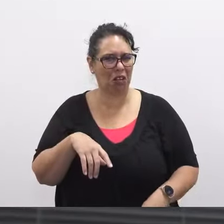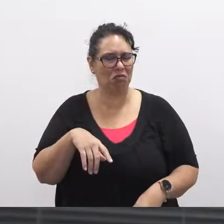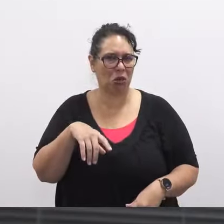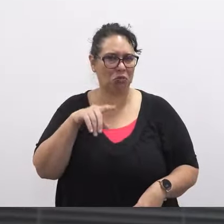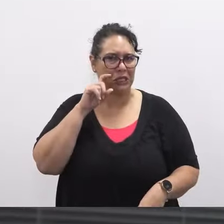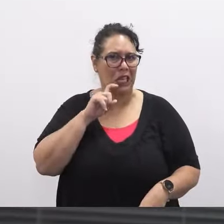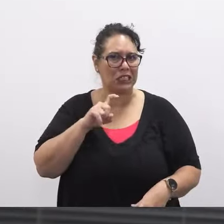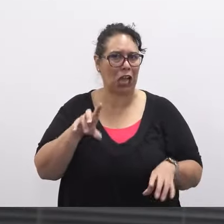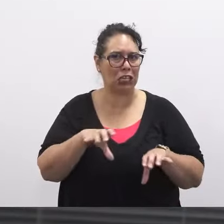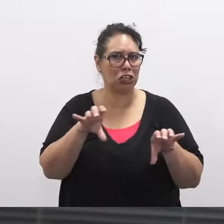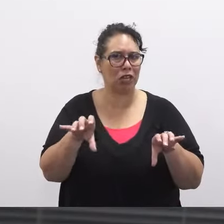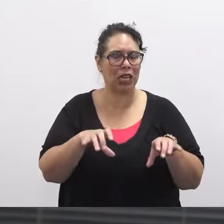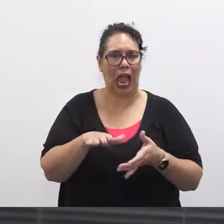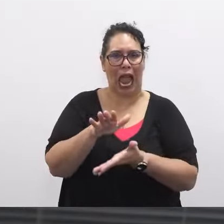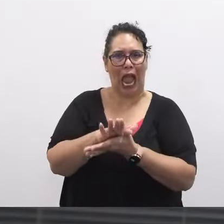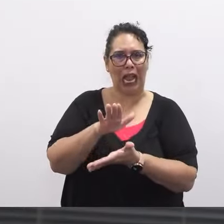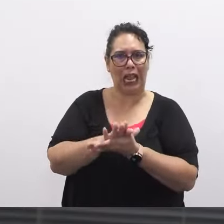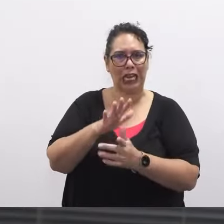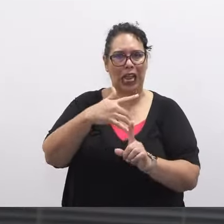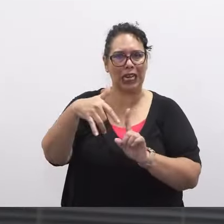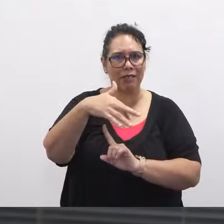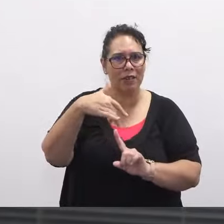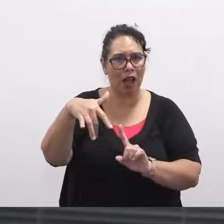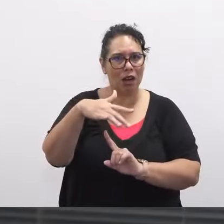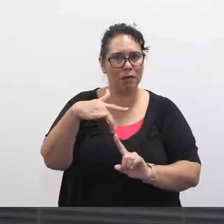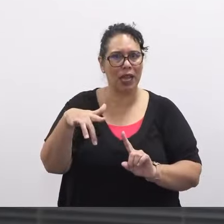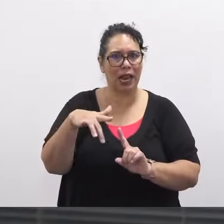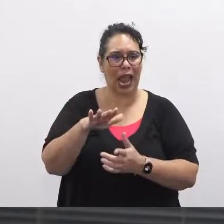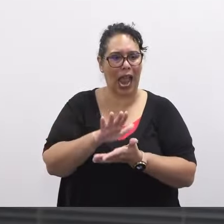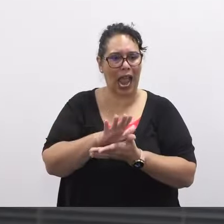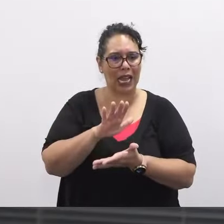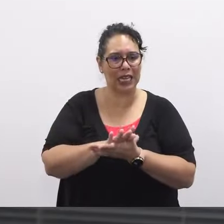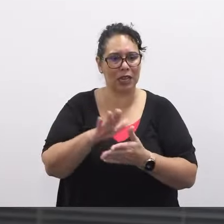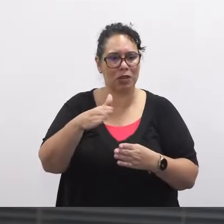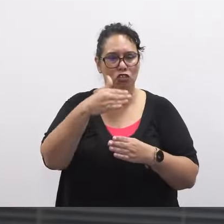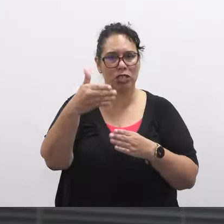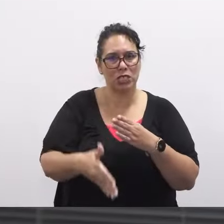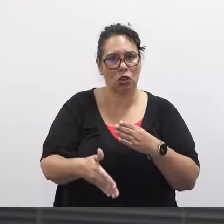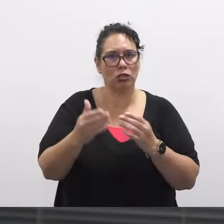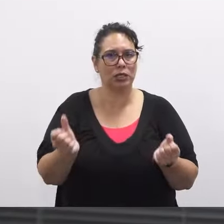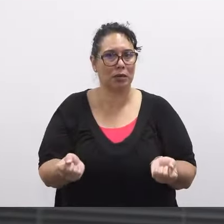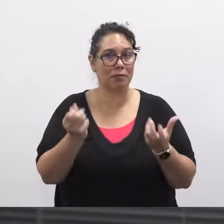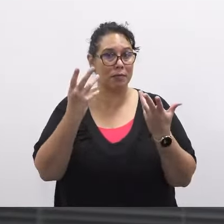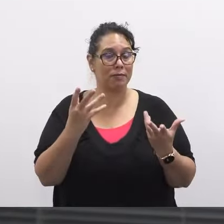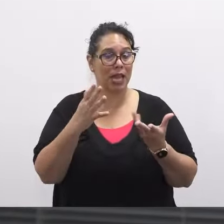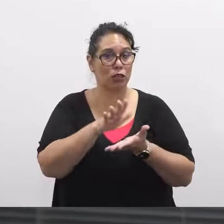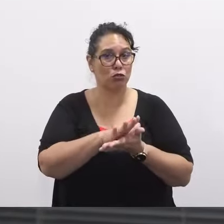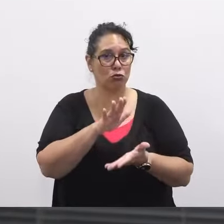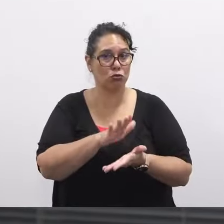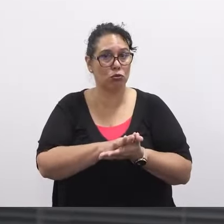in an academic environment where the academic results of many schools are on the very low side.